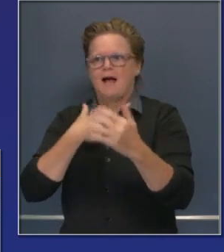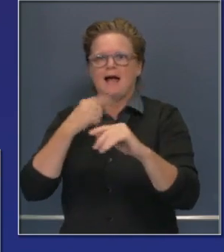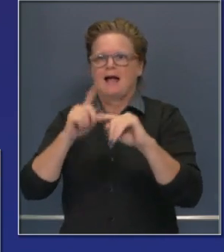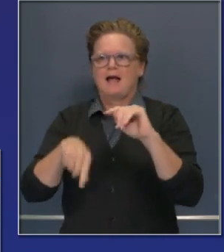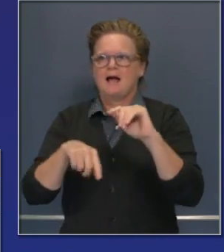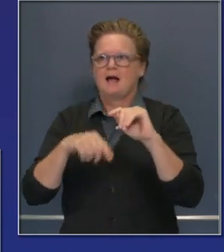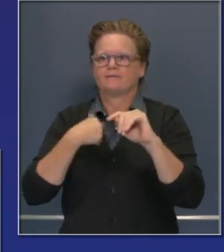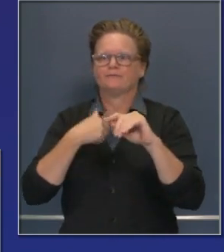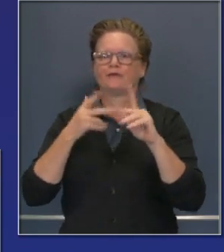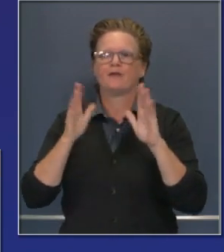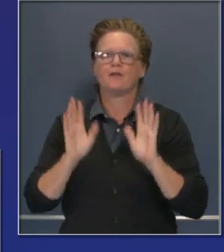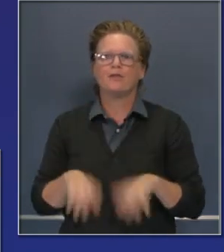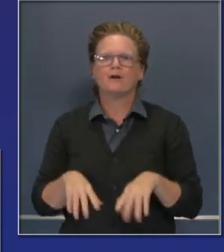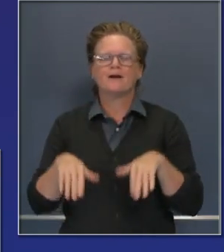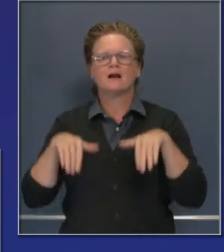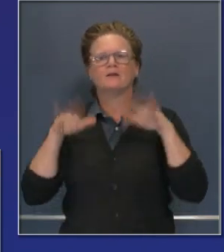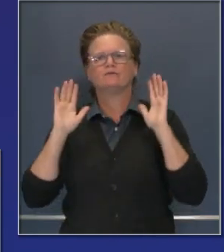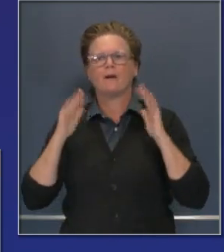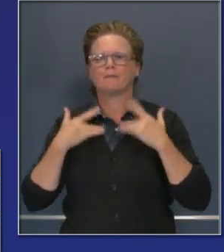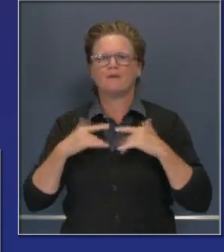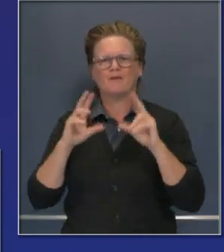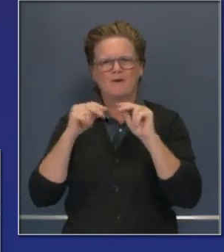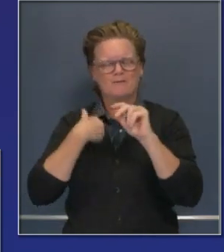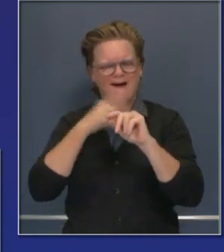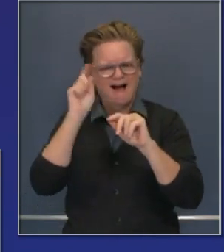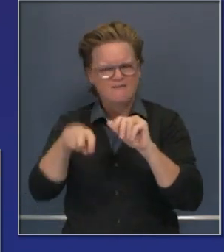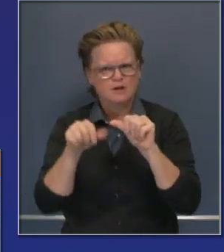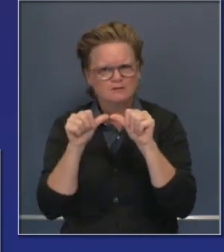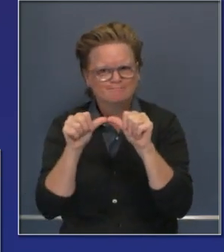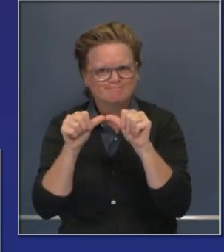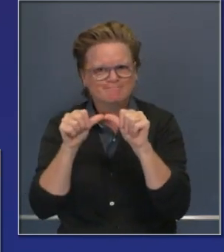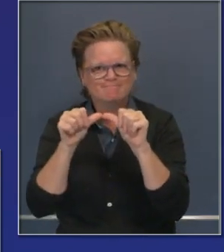SUSTAINABLE WAY AS WELL AND SO ONE CANNOT LET UP.